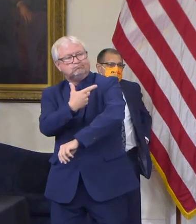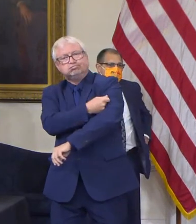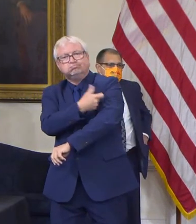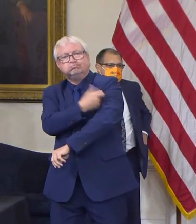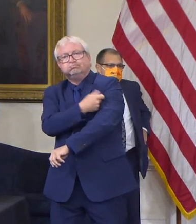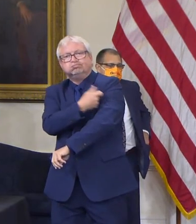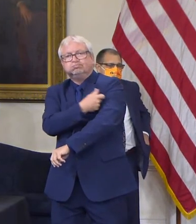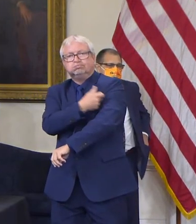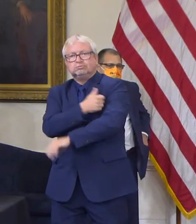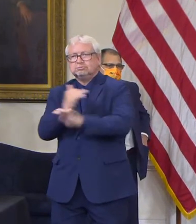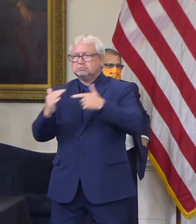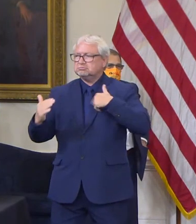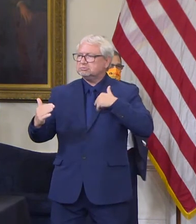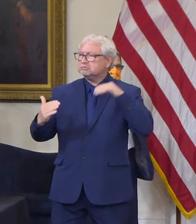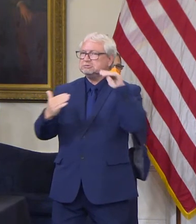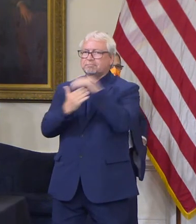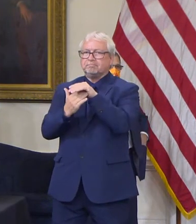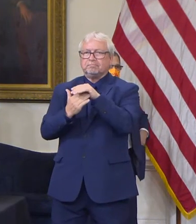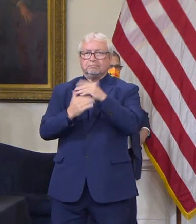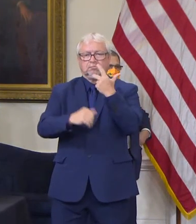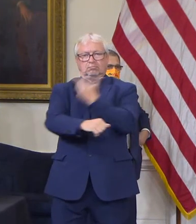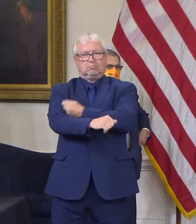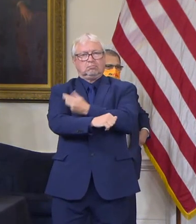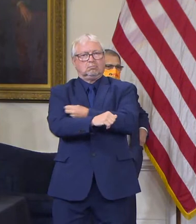up their sleeves, Maryland is one of the most vaccinated states in America.